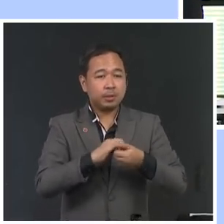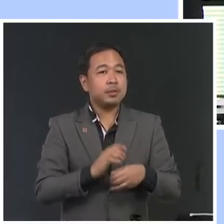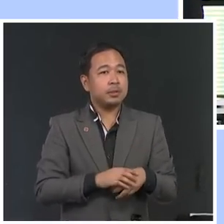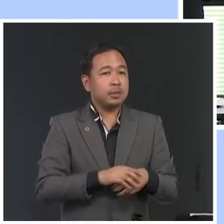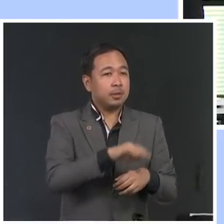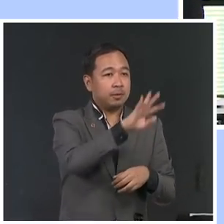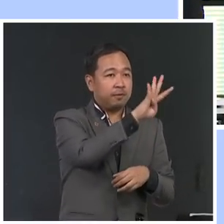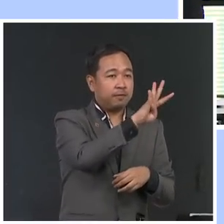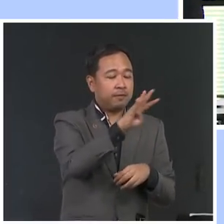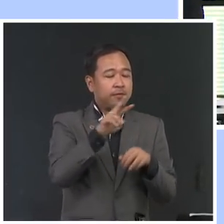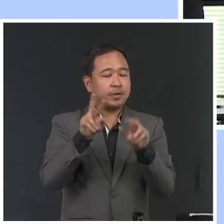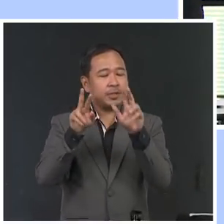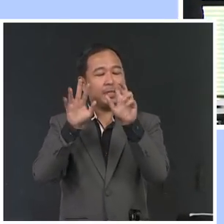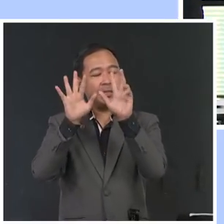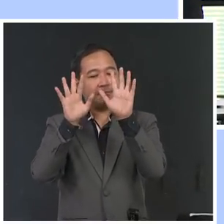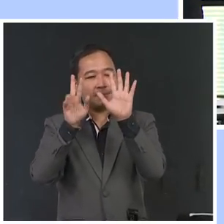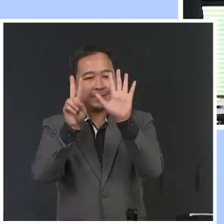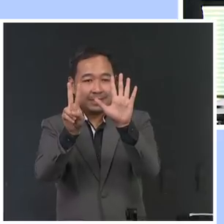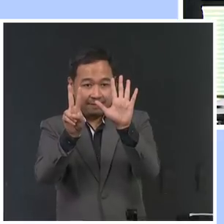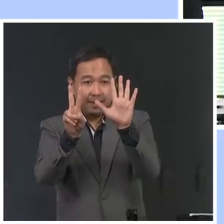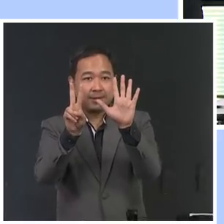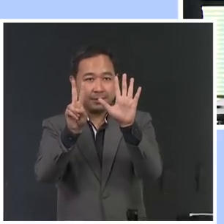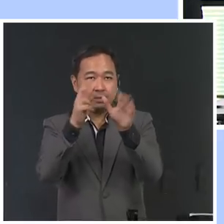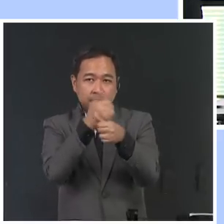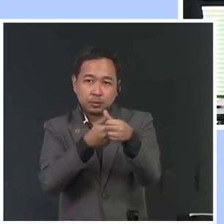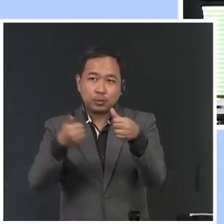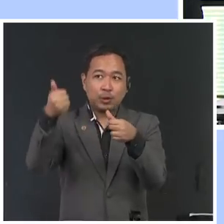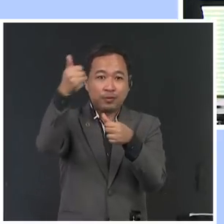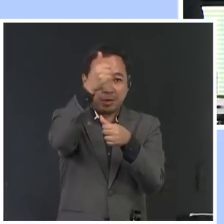governor's association. Two years ago this association was founded.